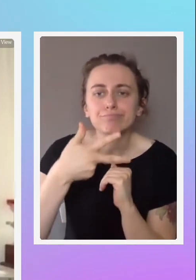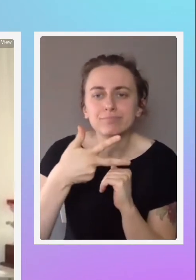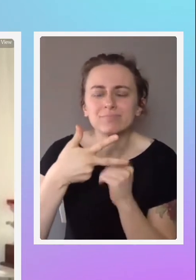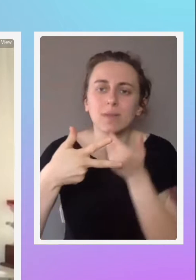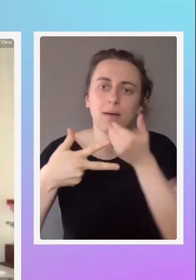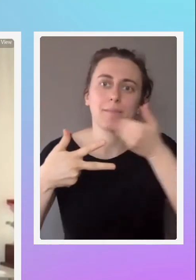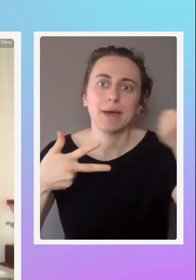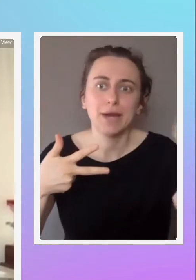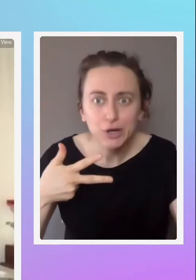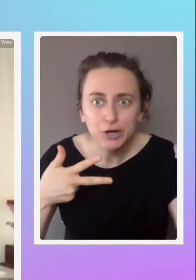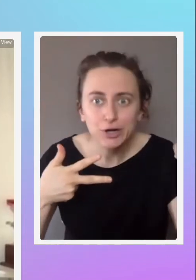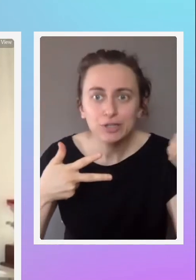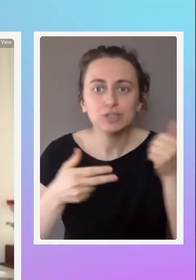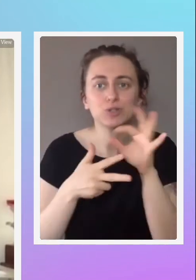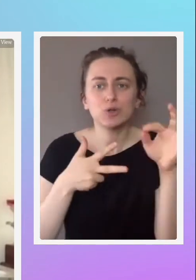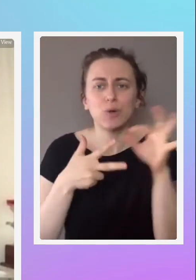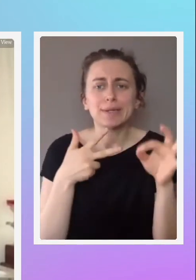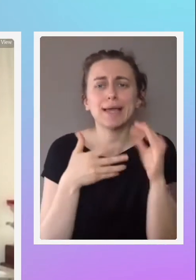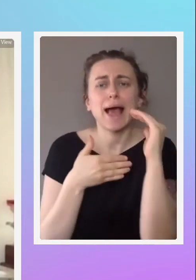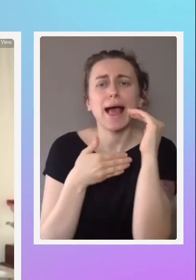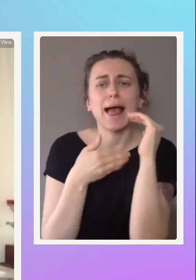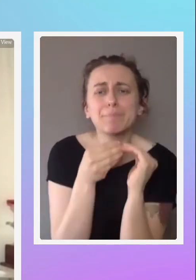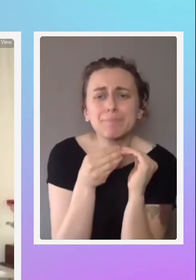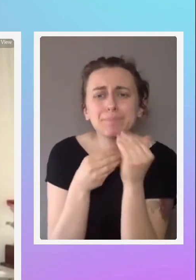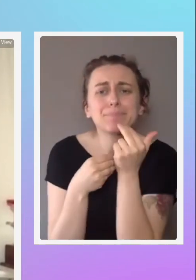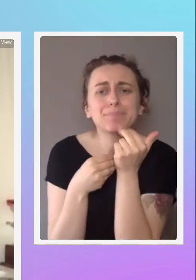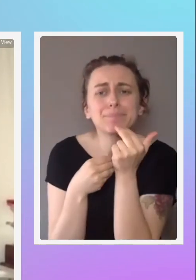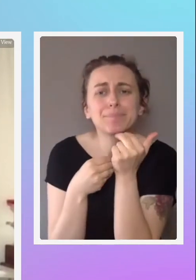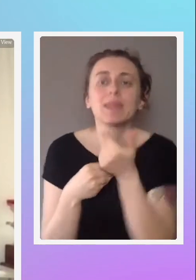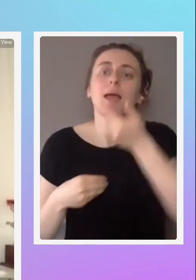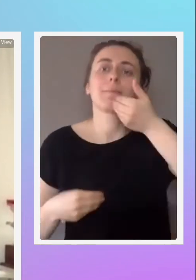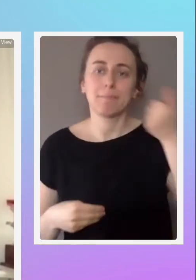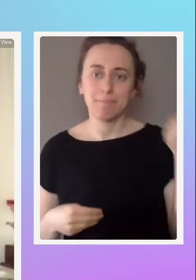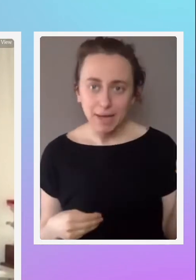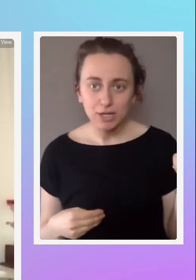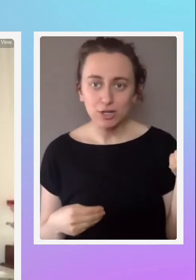useful design principles not only to make things more accessible